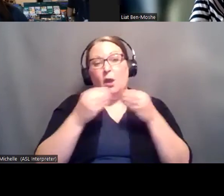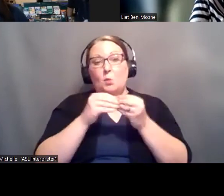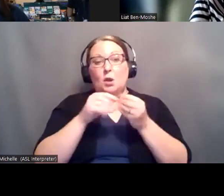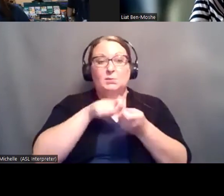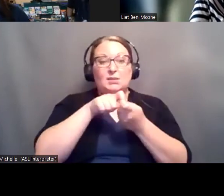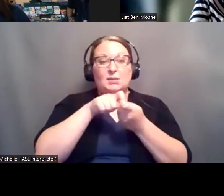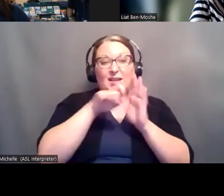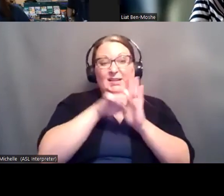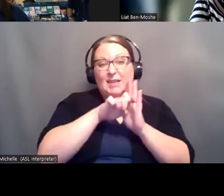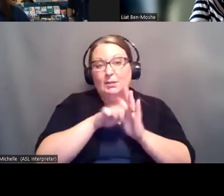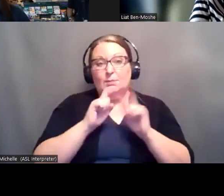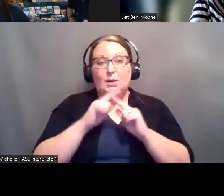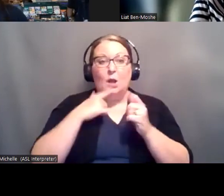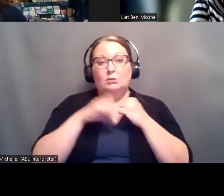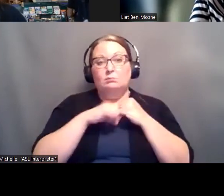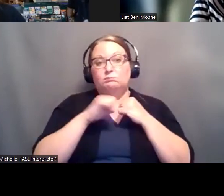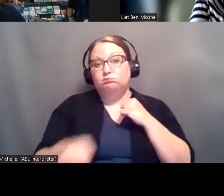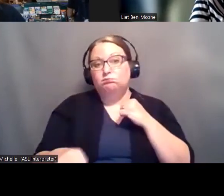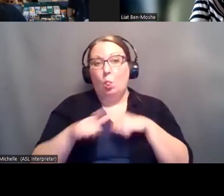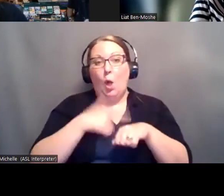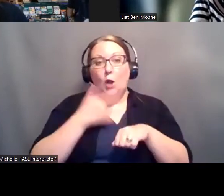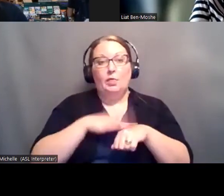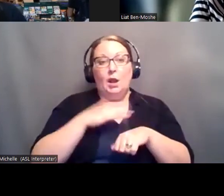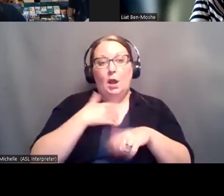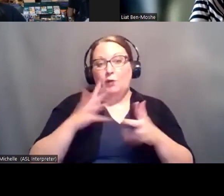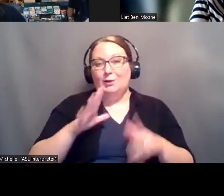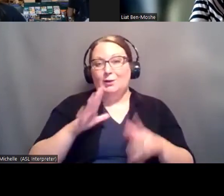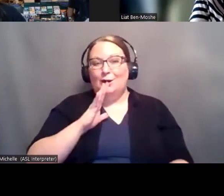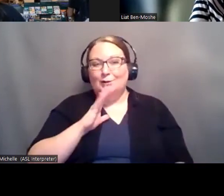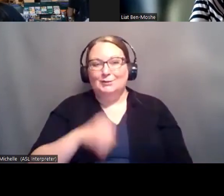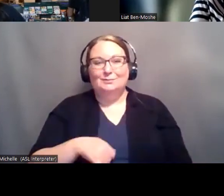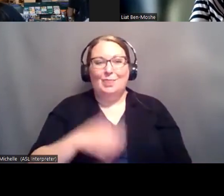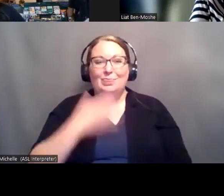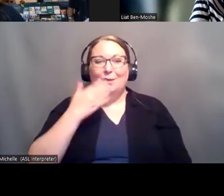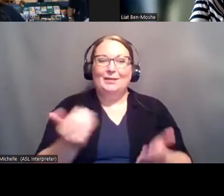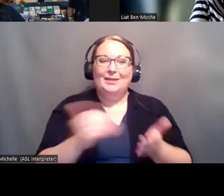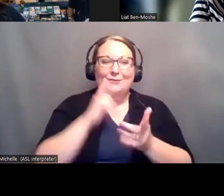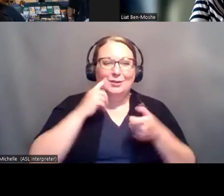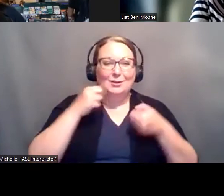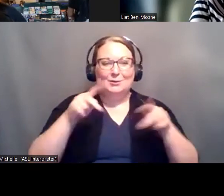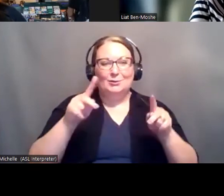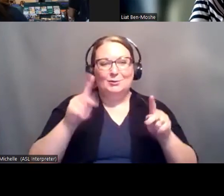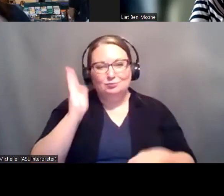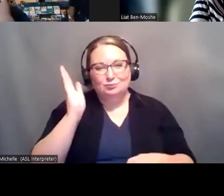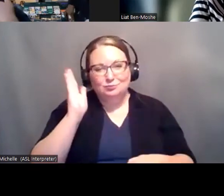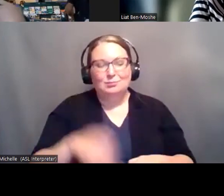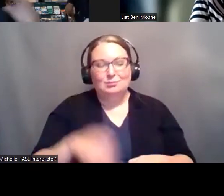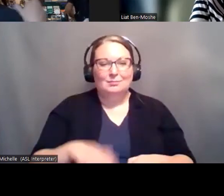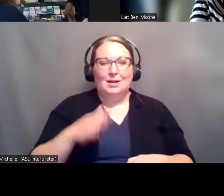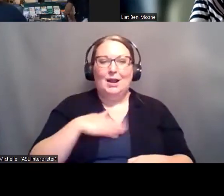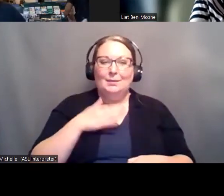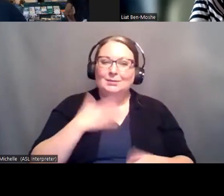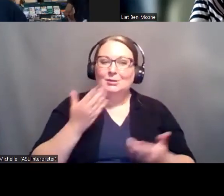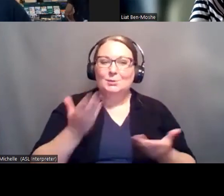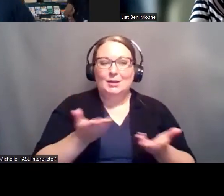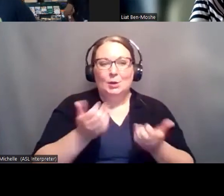but I don't wanna talk longer than I already have. And thank you again for the opportunity. I really appreciate it, it's an honor to be with you all.